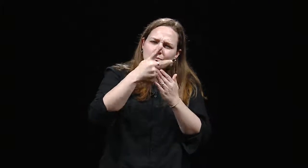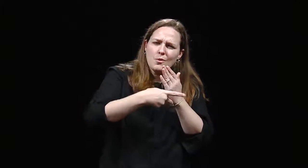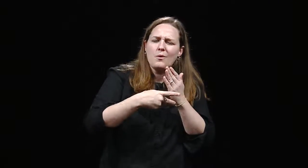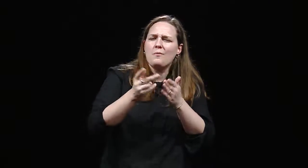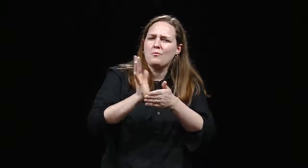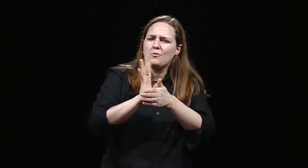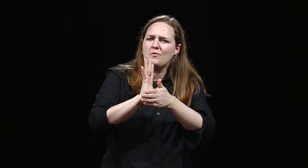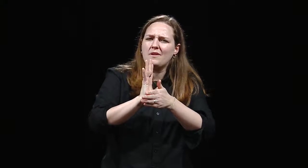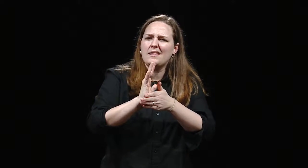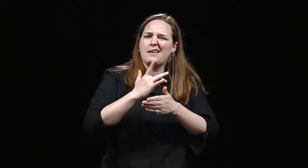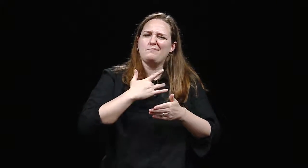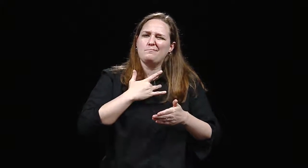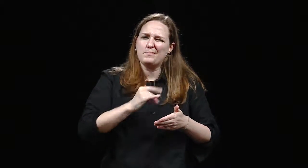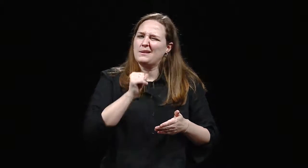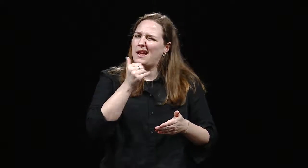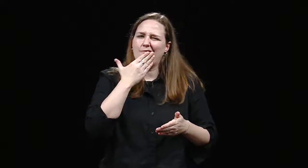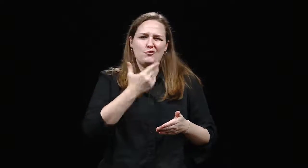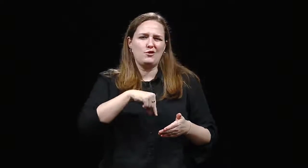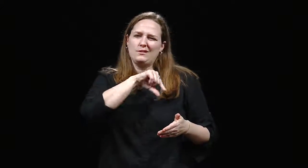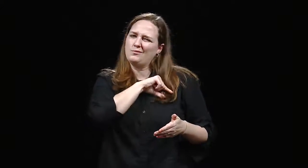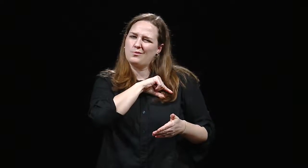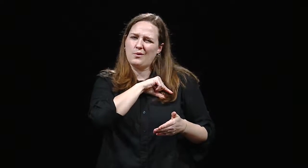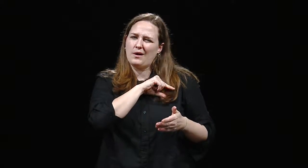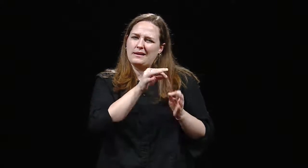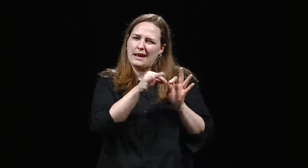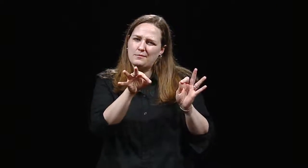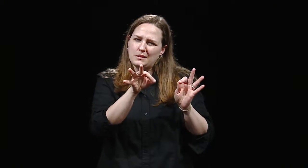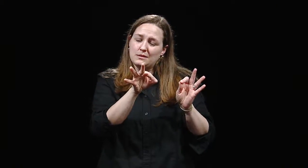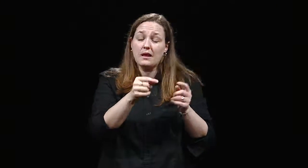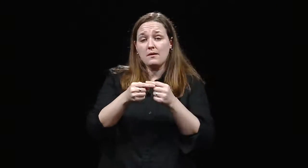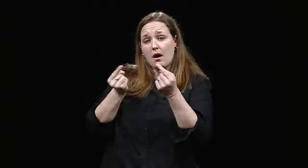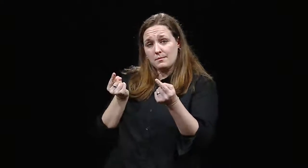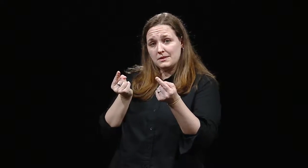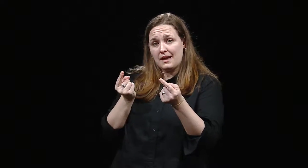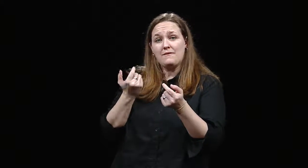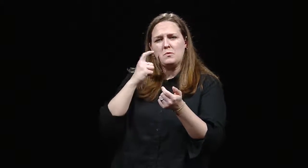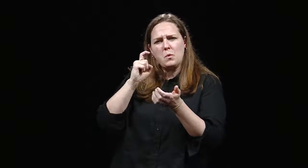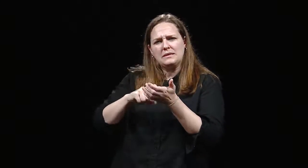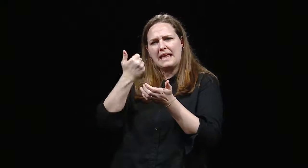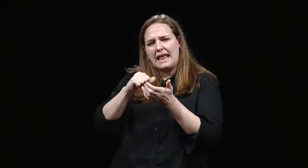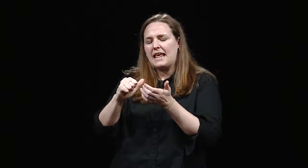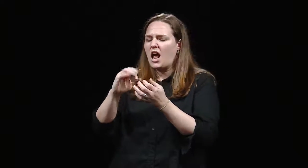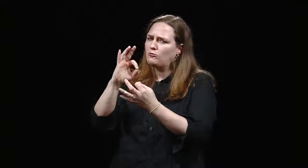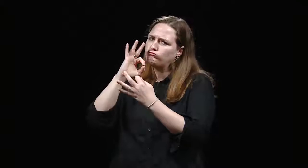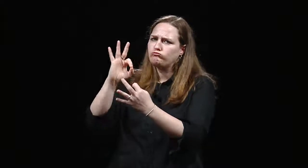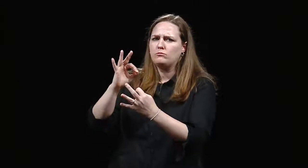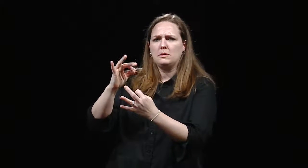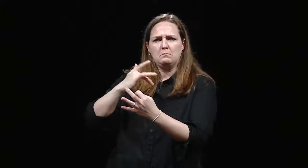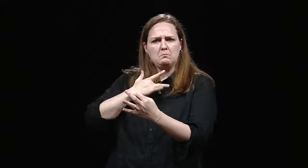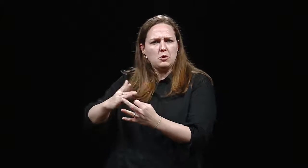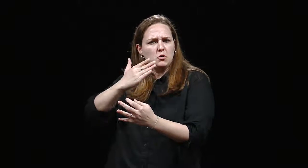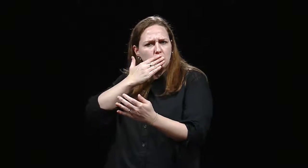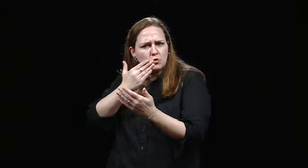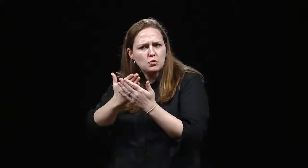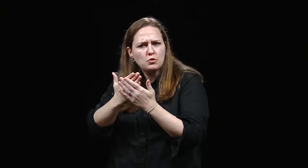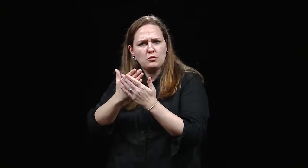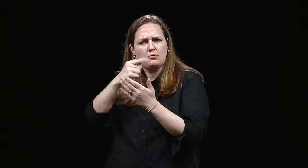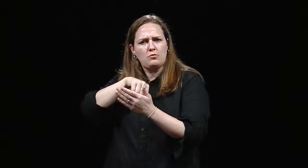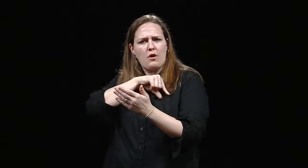but for the most part I use Camtasia. Depending on really what the content is, and who's viewing it and how they're accessing it,